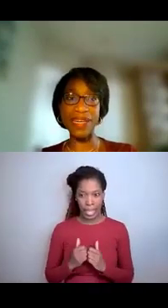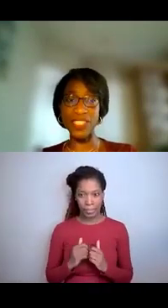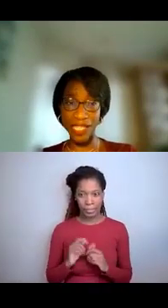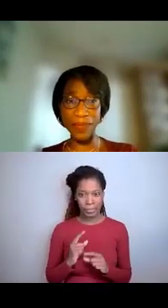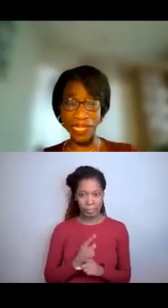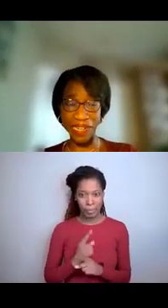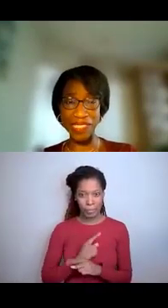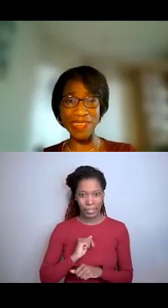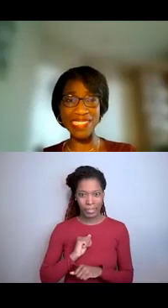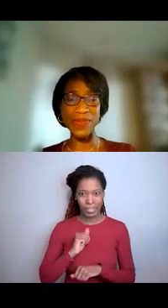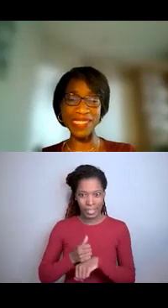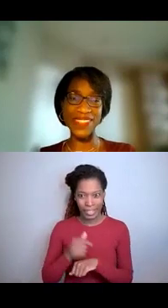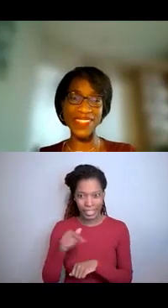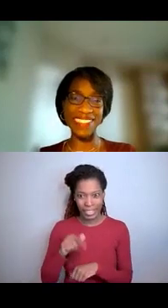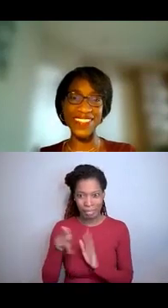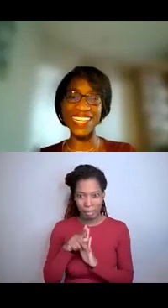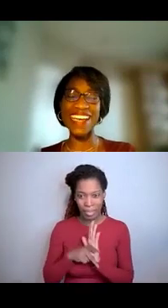by January 2023.